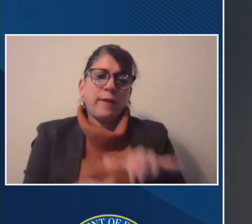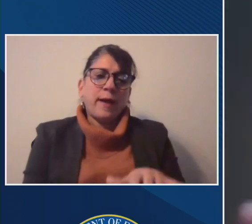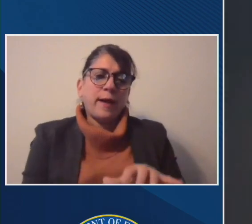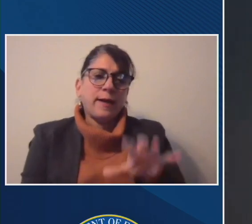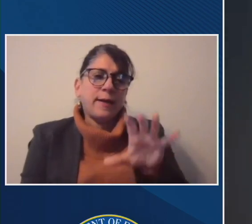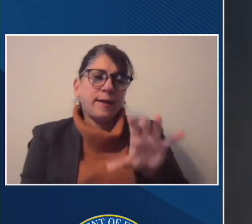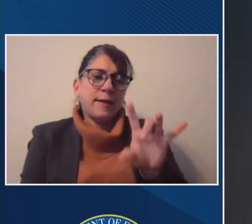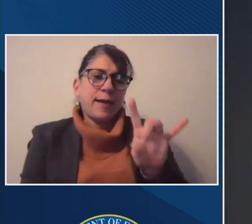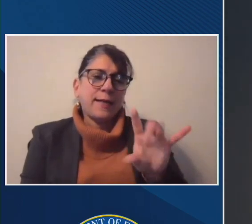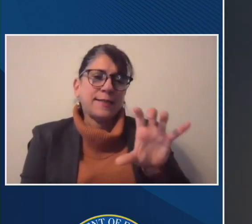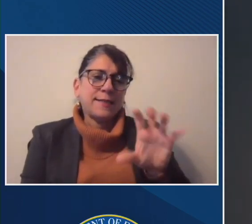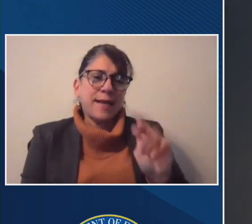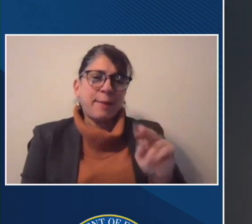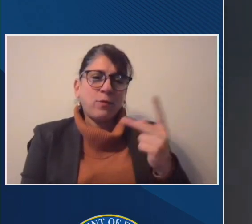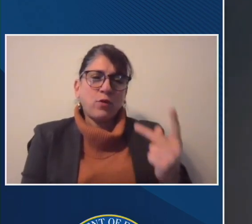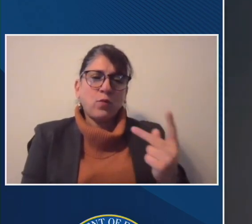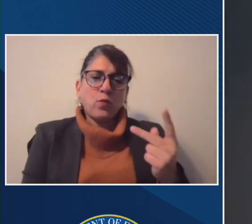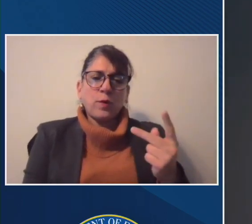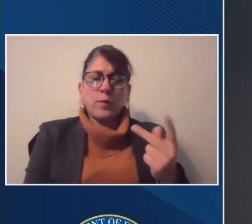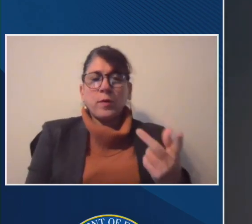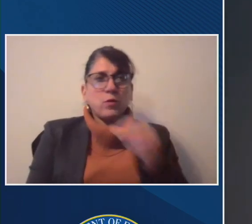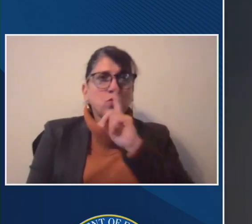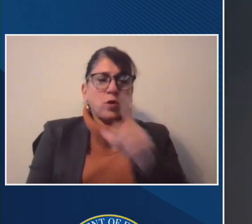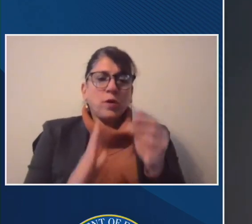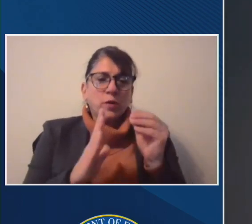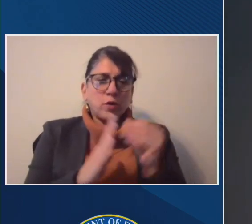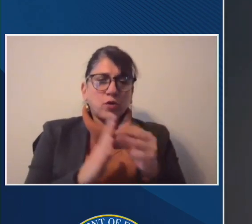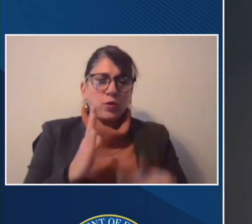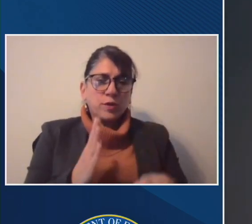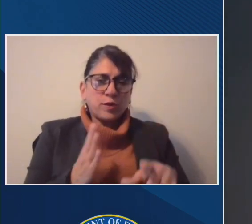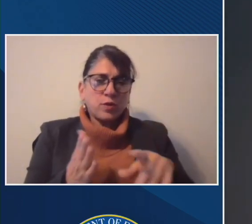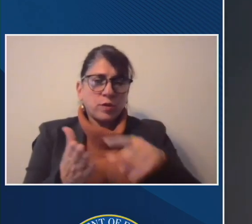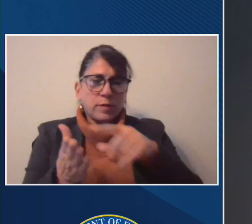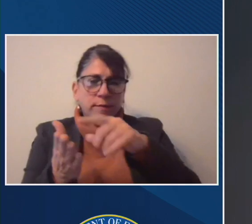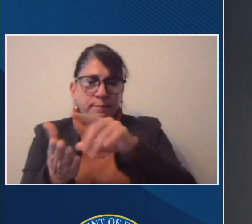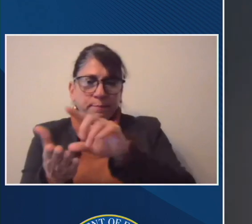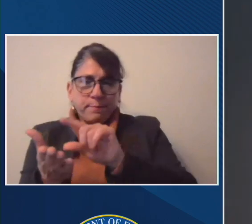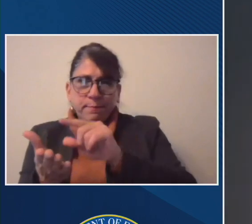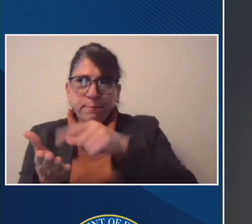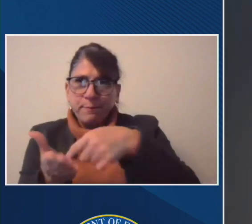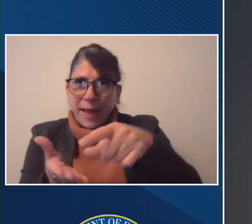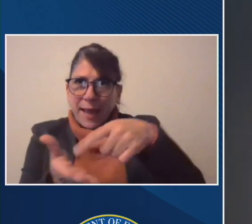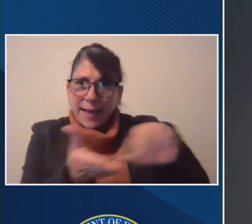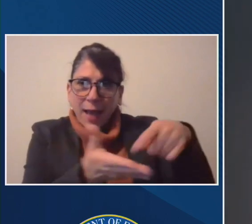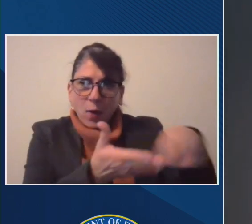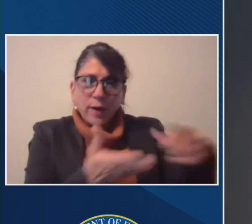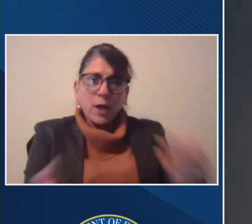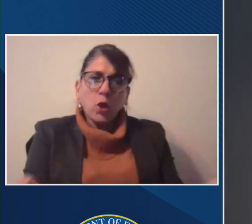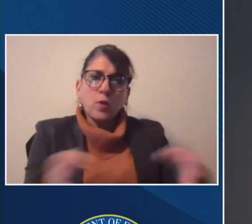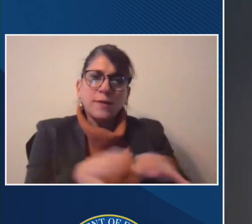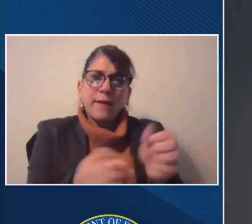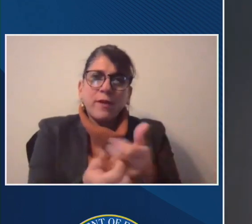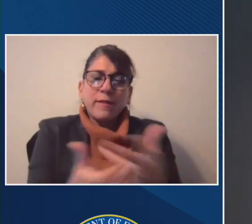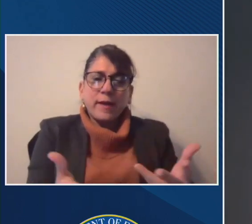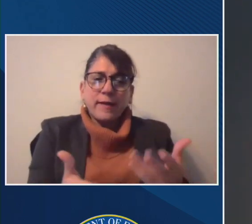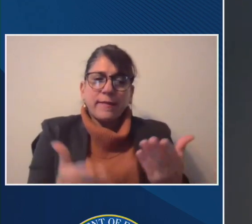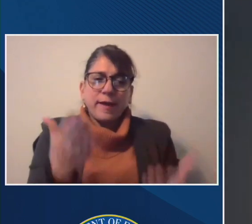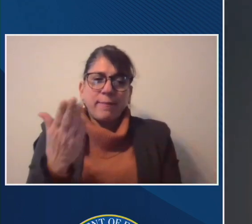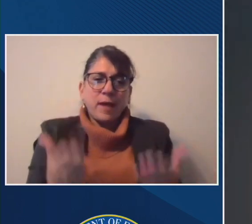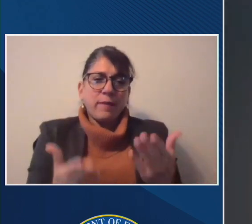closing out everything. So it just might change the policies and procedures a little bit in the final claims as they're coming in.